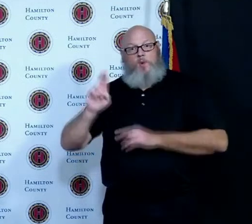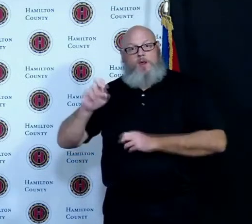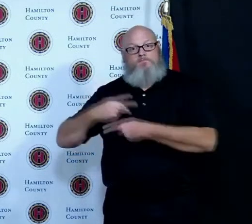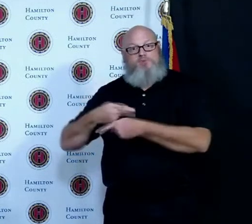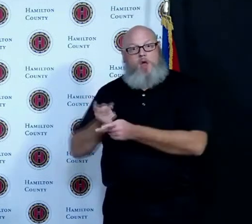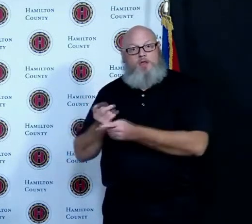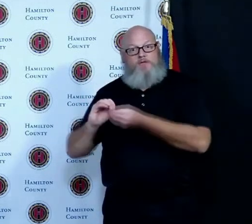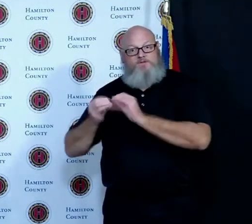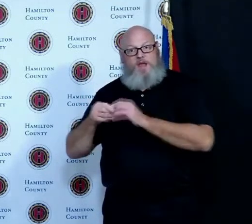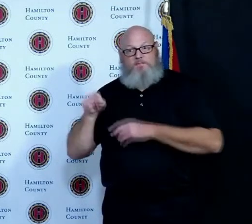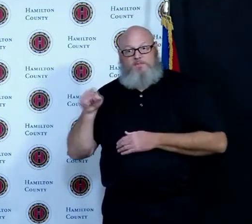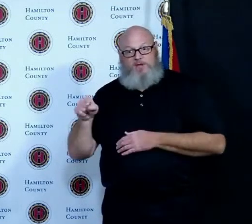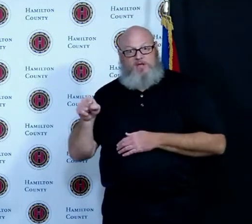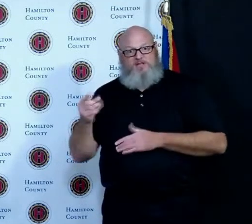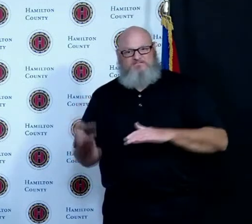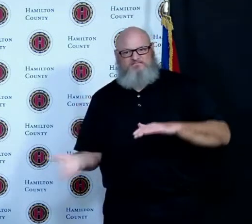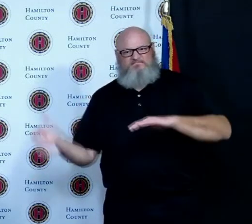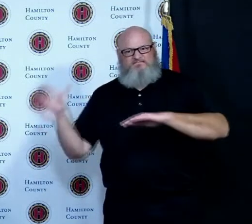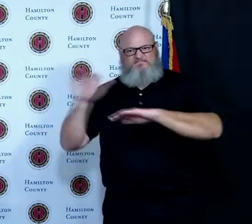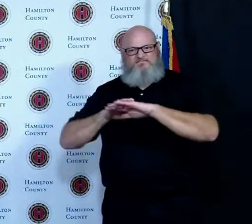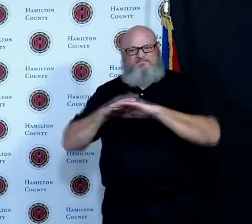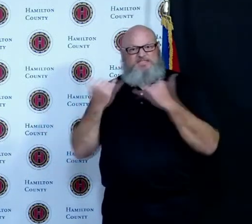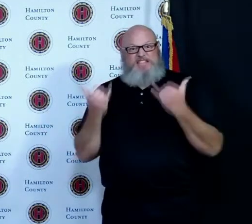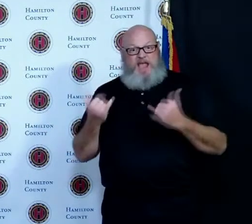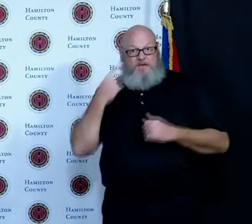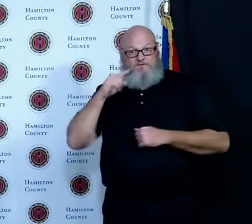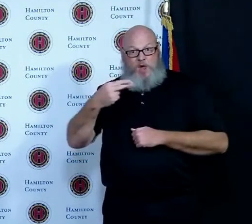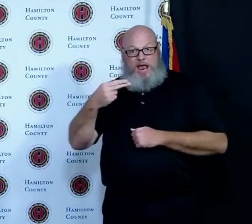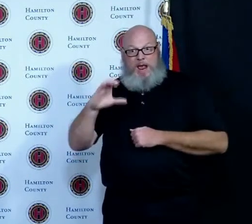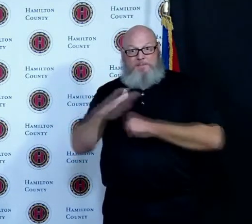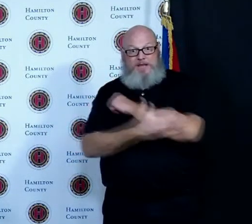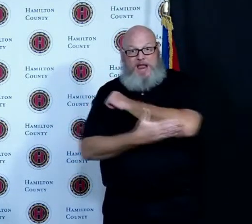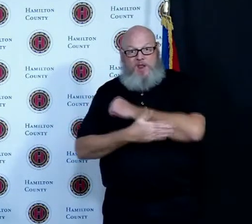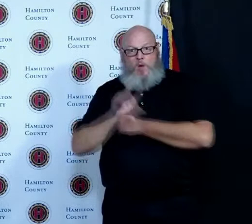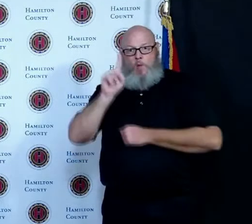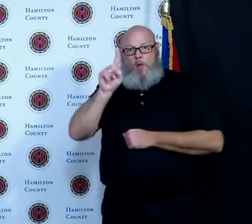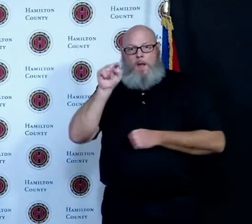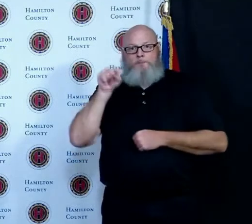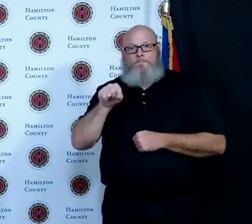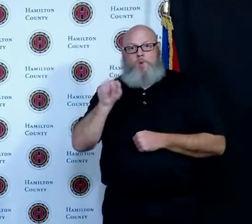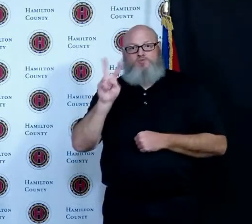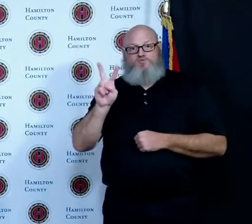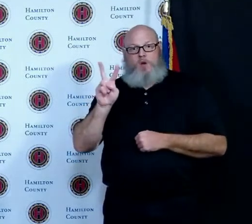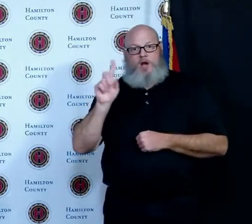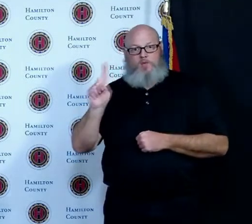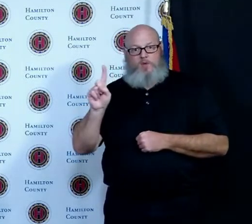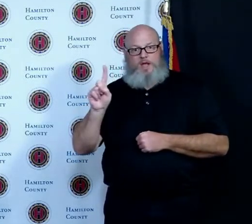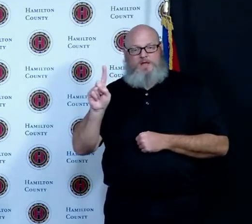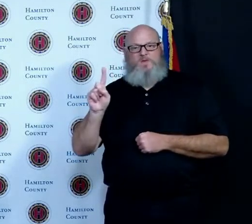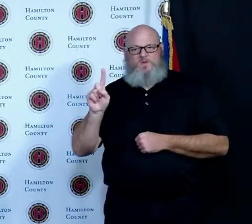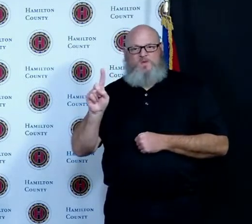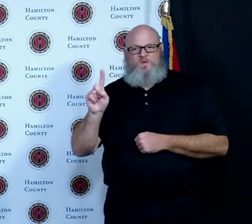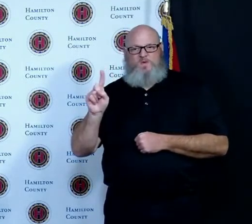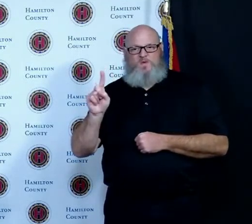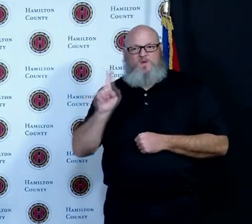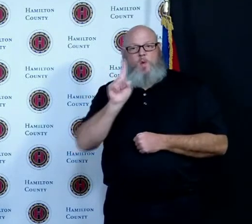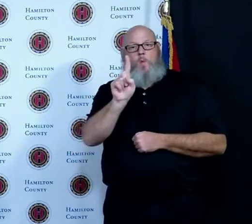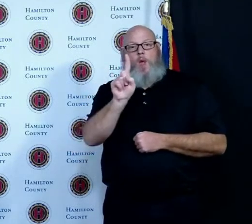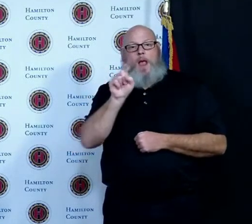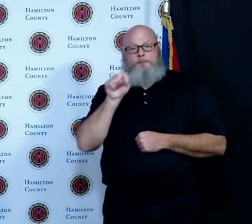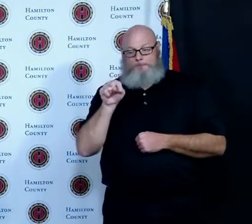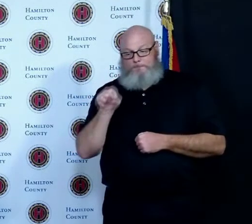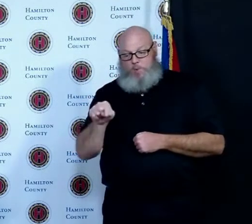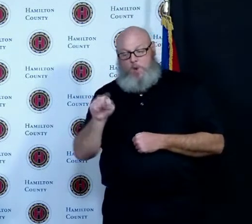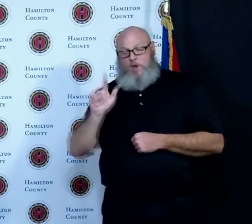today is at 1.21 and for the region we are at 1.19 so I would hope that we can start to see